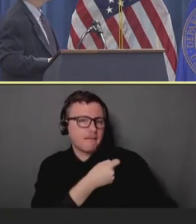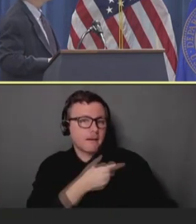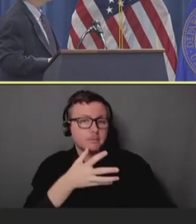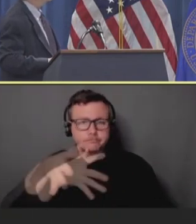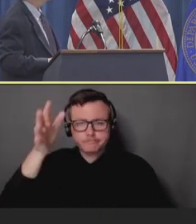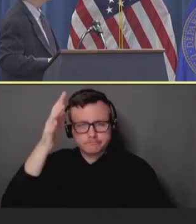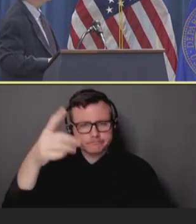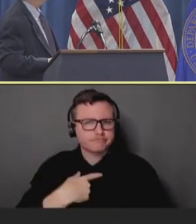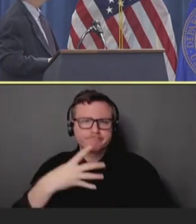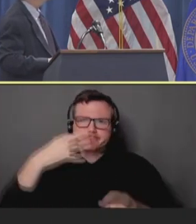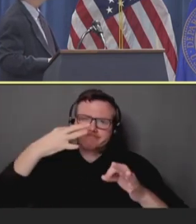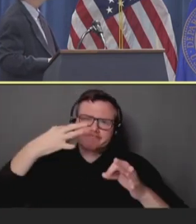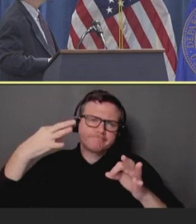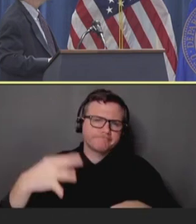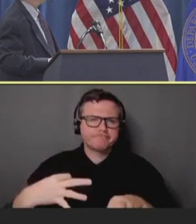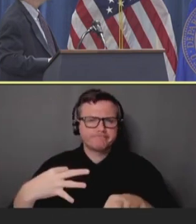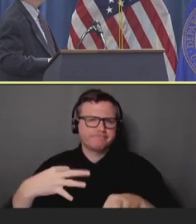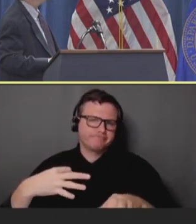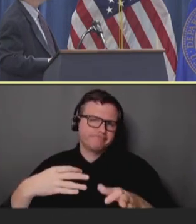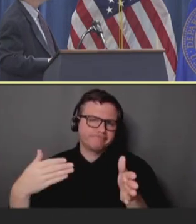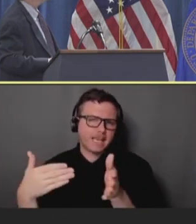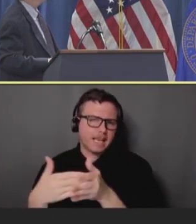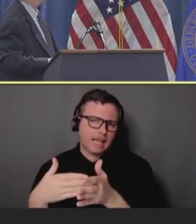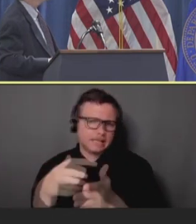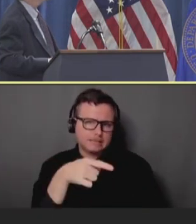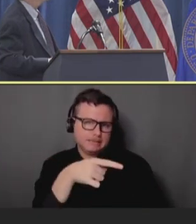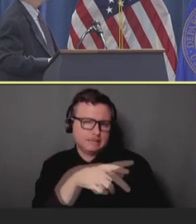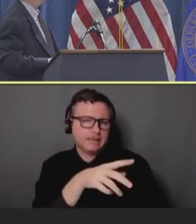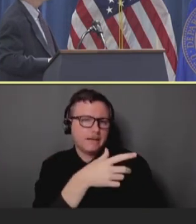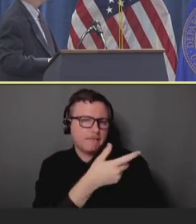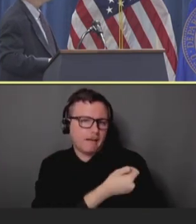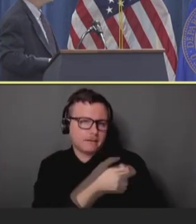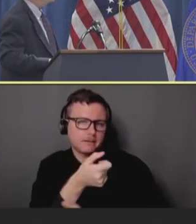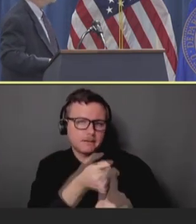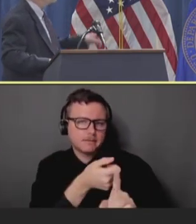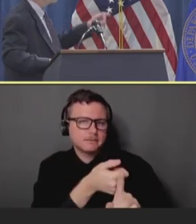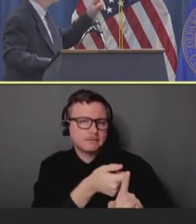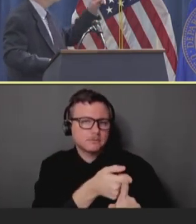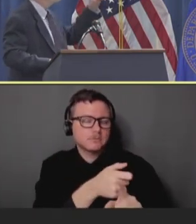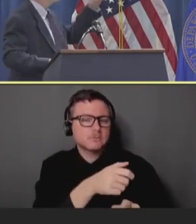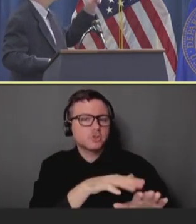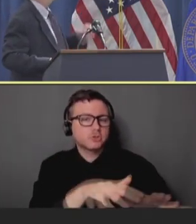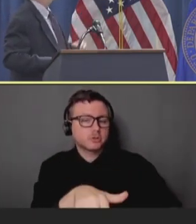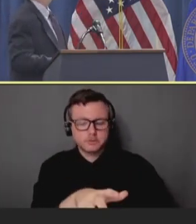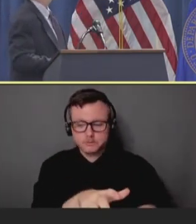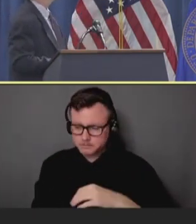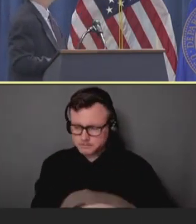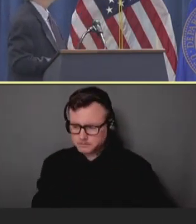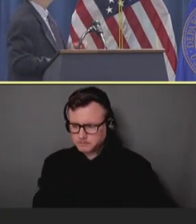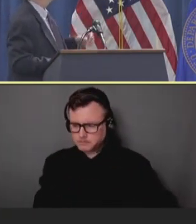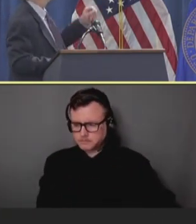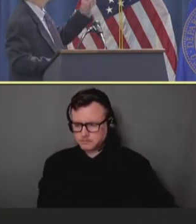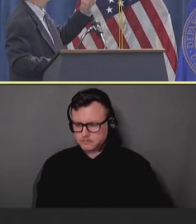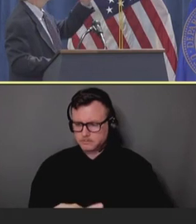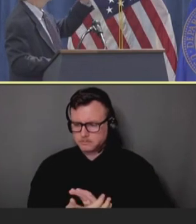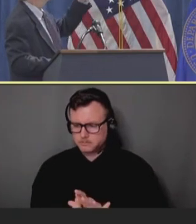not vaccinate their young childs for COVID. The party identification is interesting.